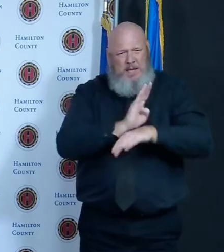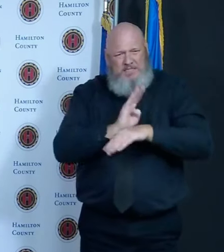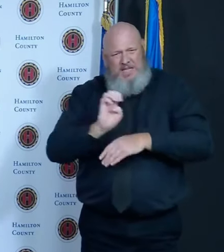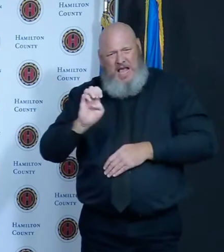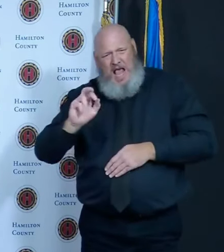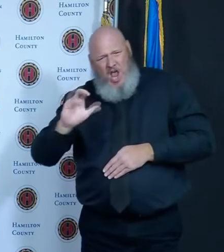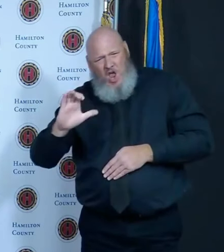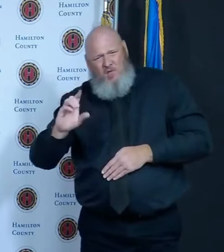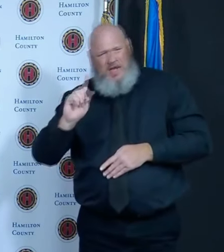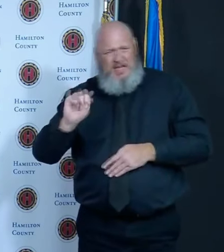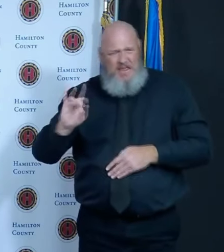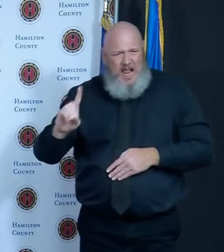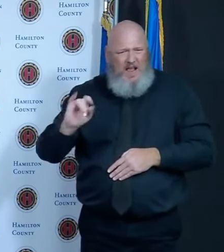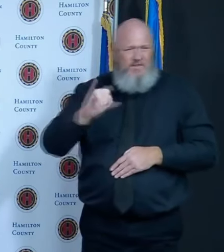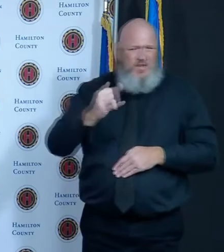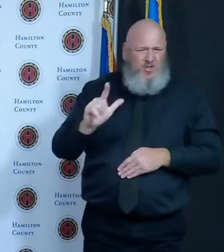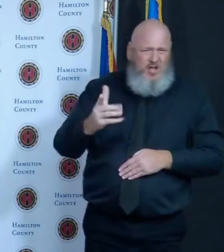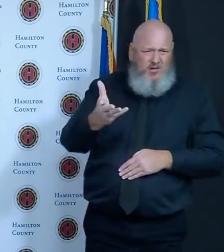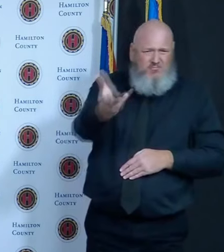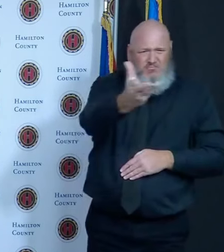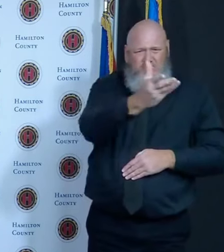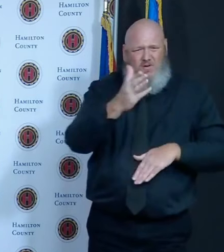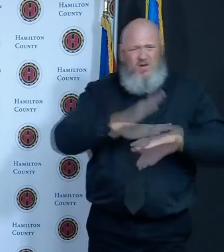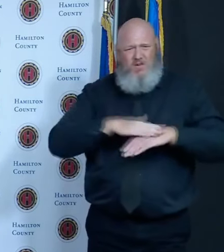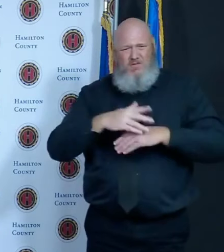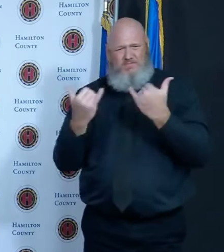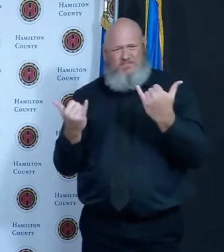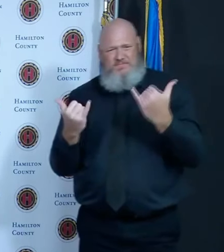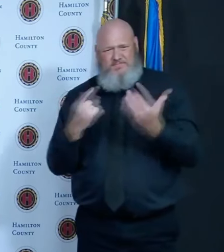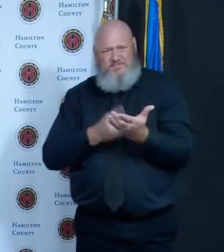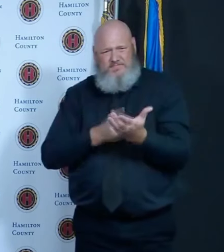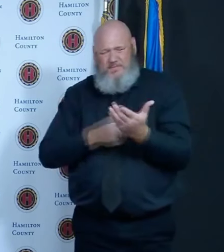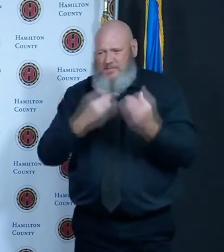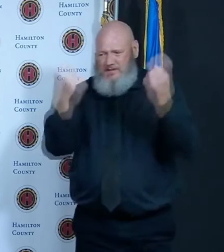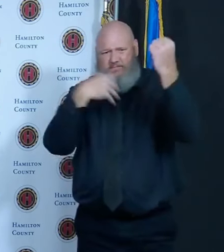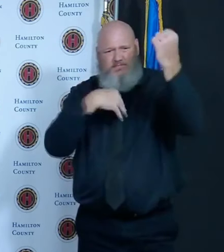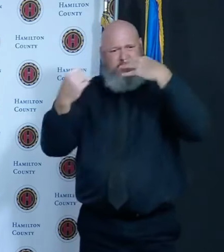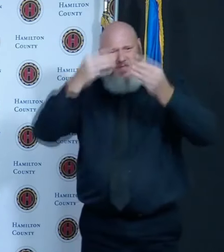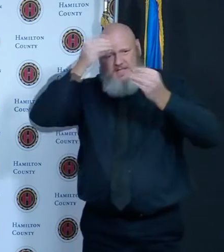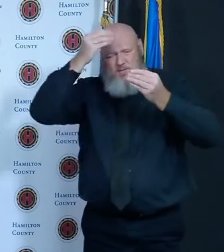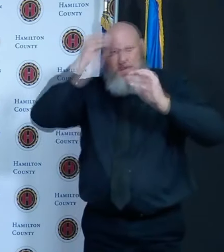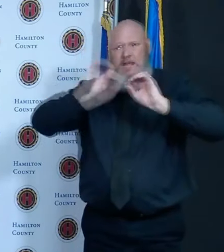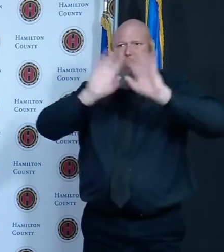related to the community response to Covid-19 what we can do to help